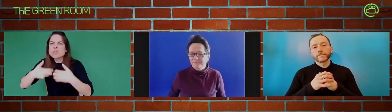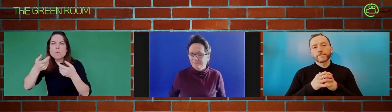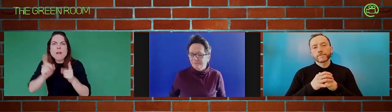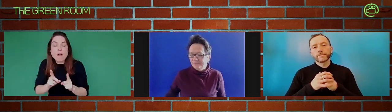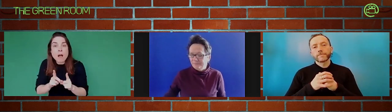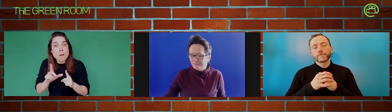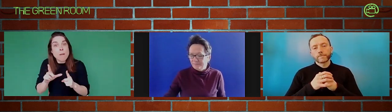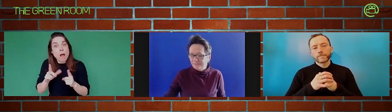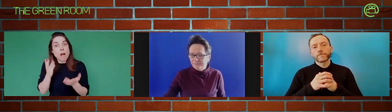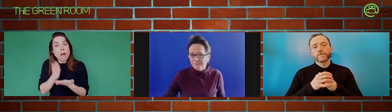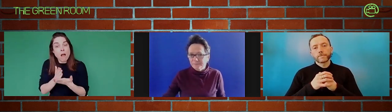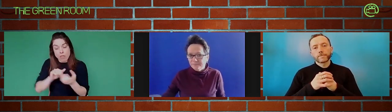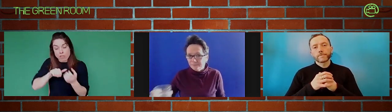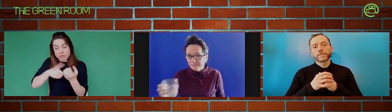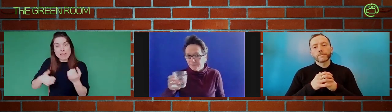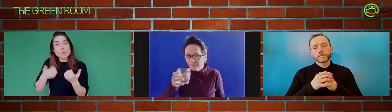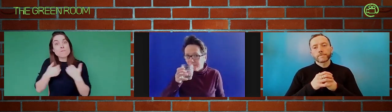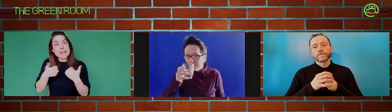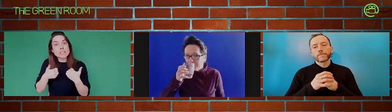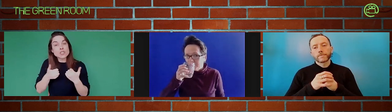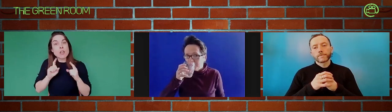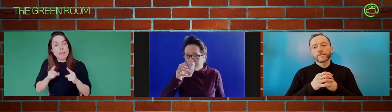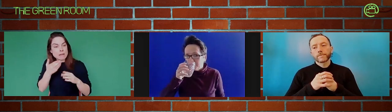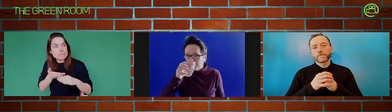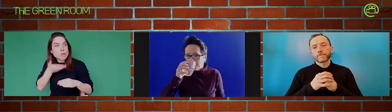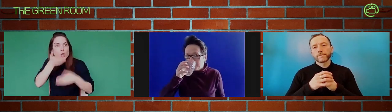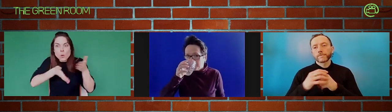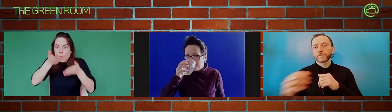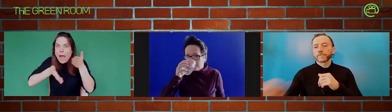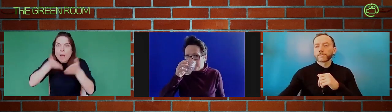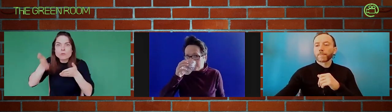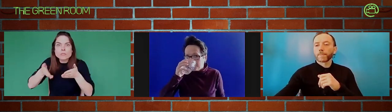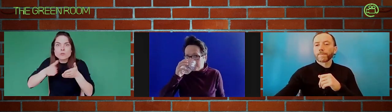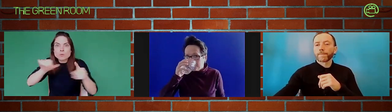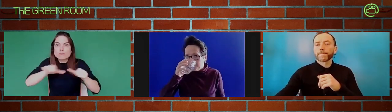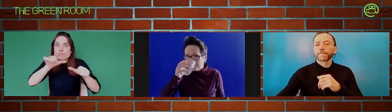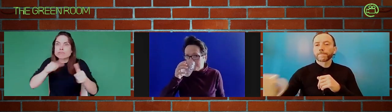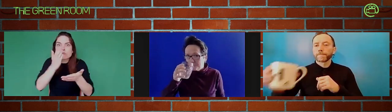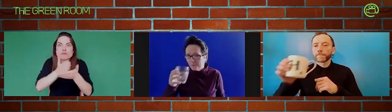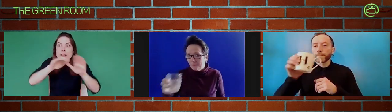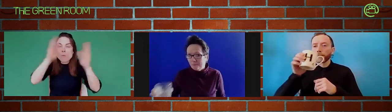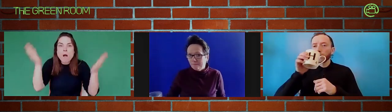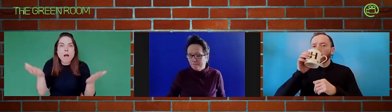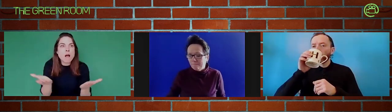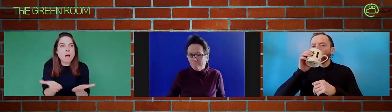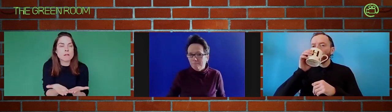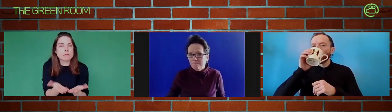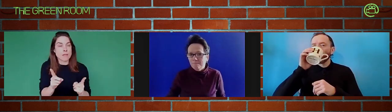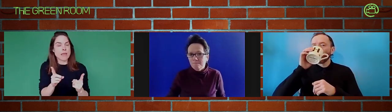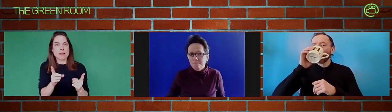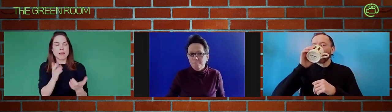the first time and it either throws them, or it overwhelms them and they can find it really difficult to cope.